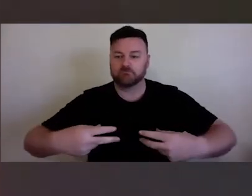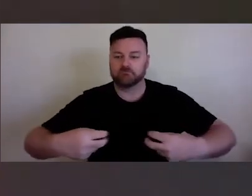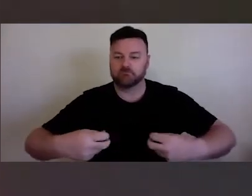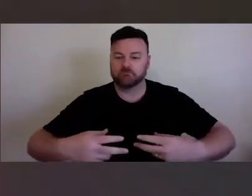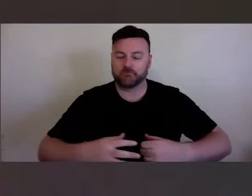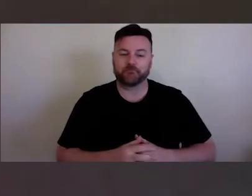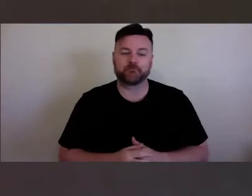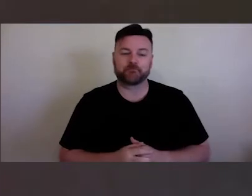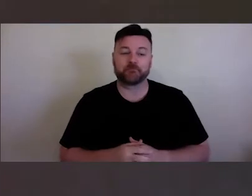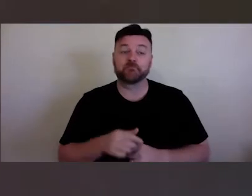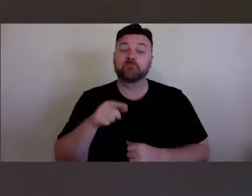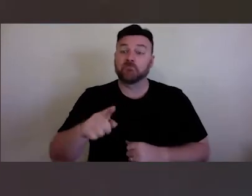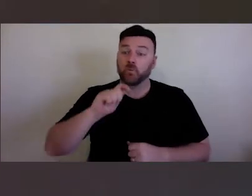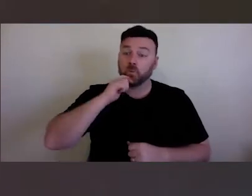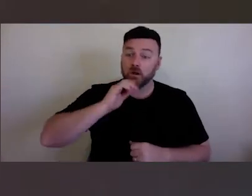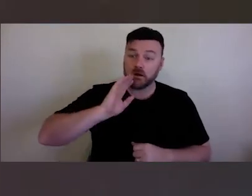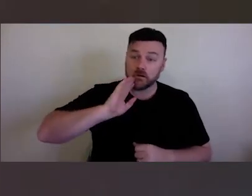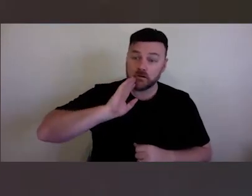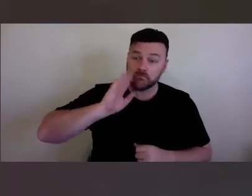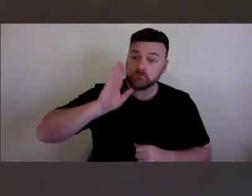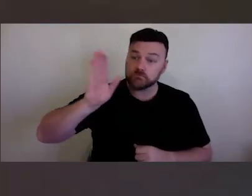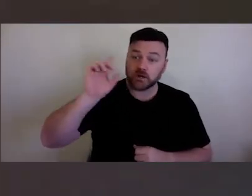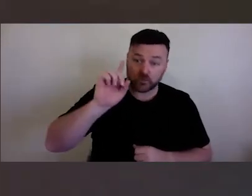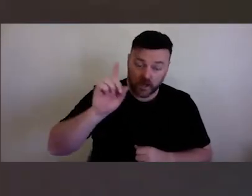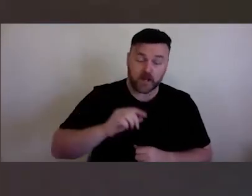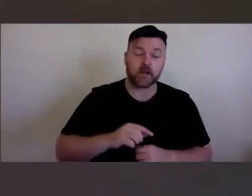end of the session and I know you're going to have many - I have - so